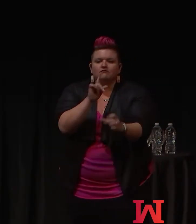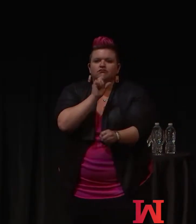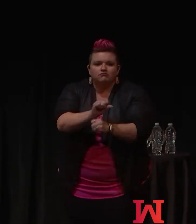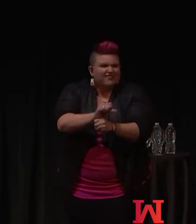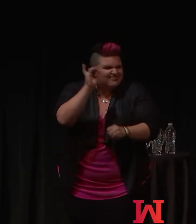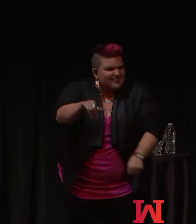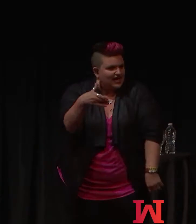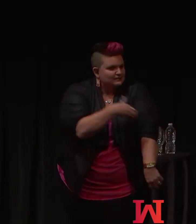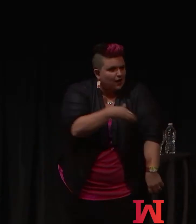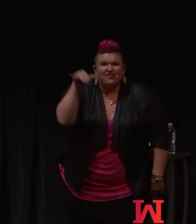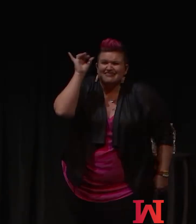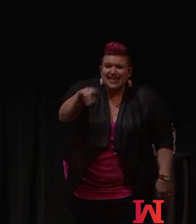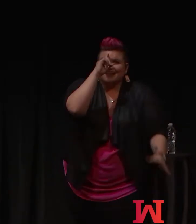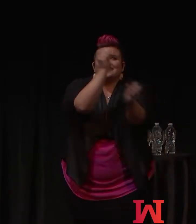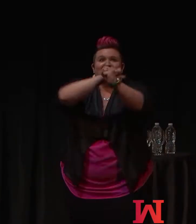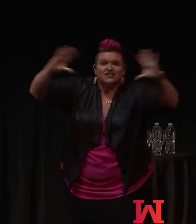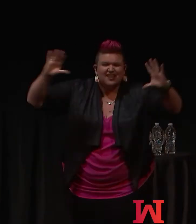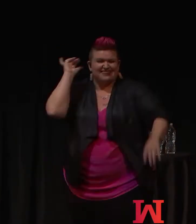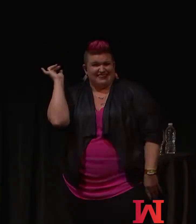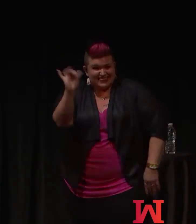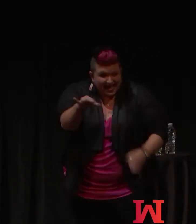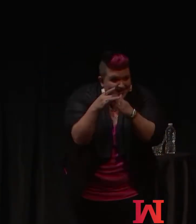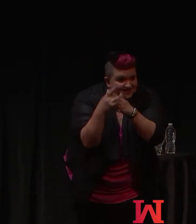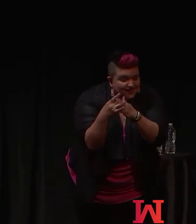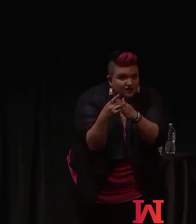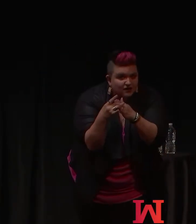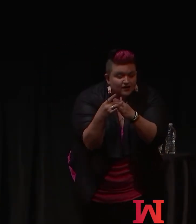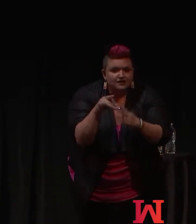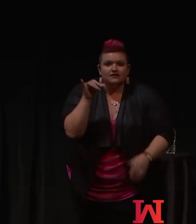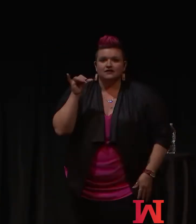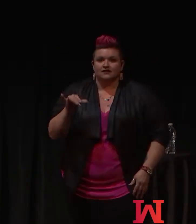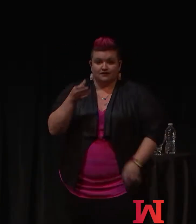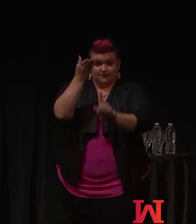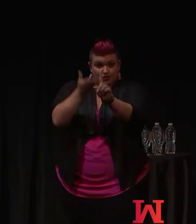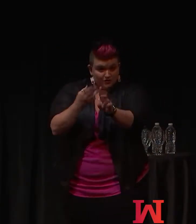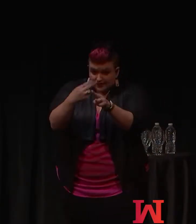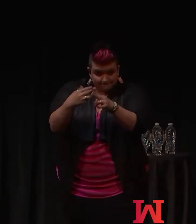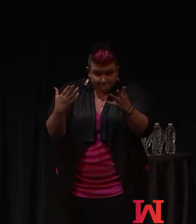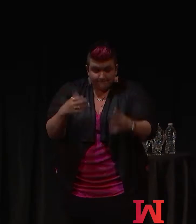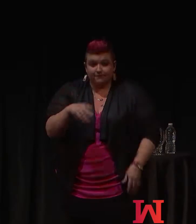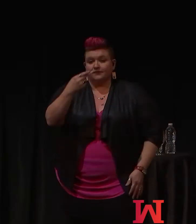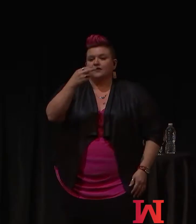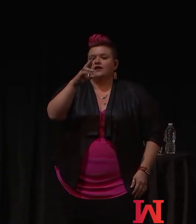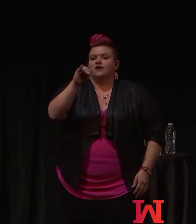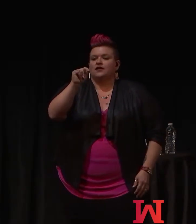that was visionary, that was leadership. (audience applauds) Her name was Harriette Cole,